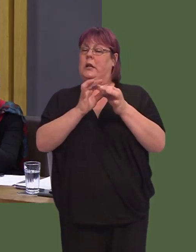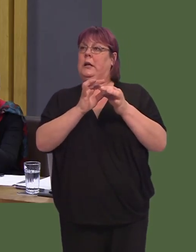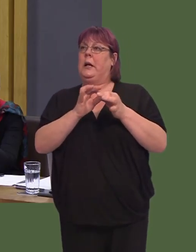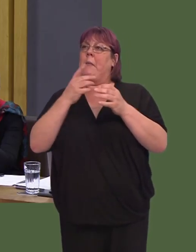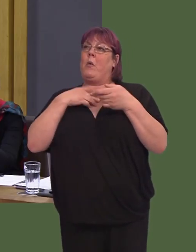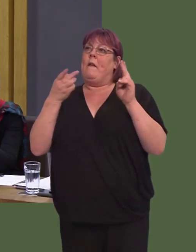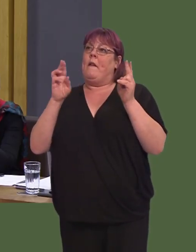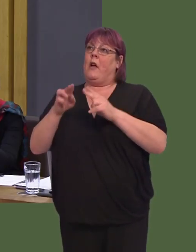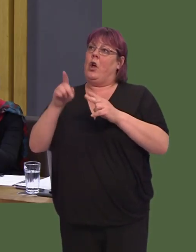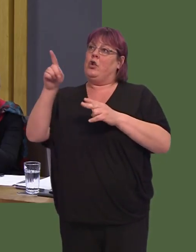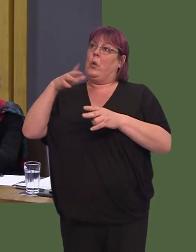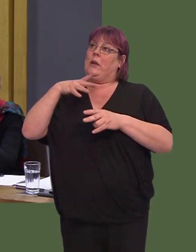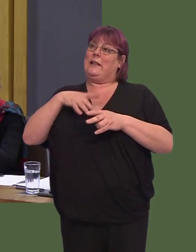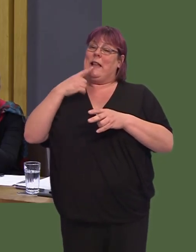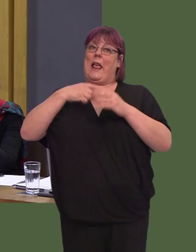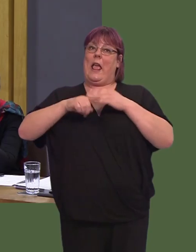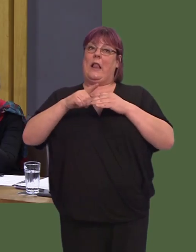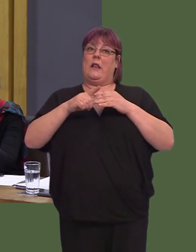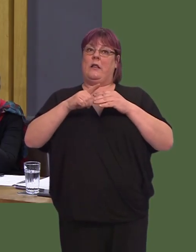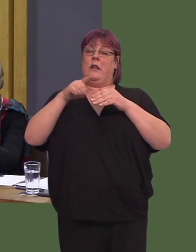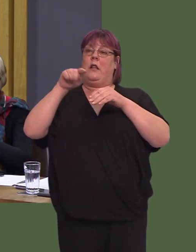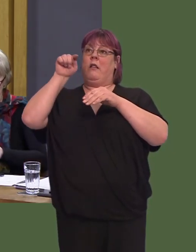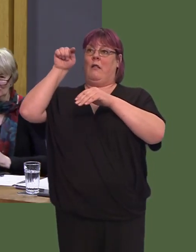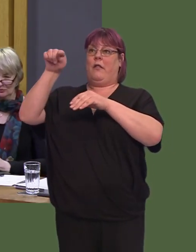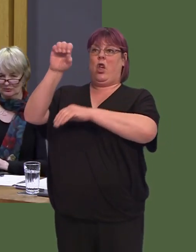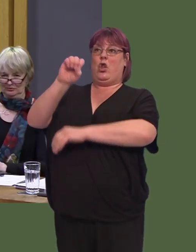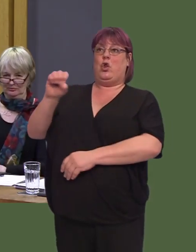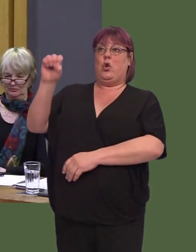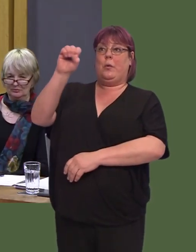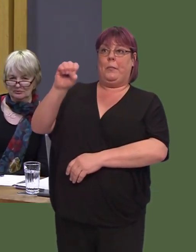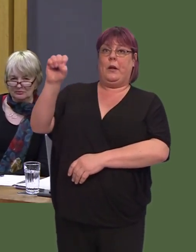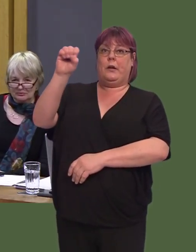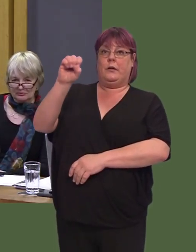in the EU customs union or a customs union?